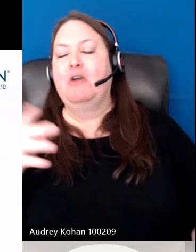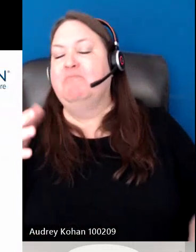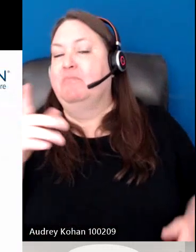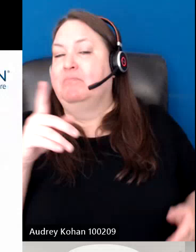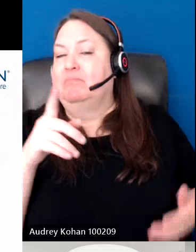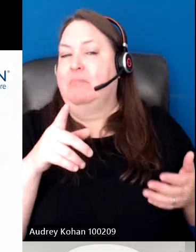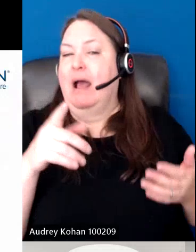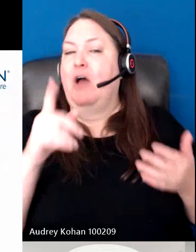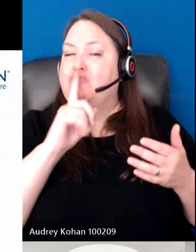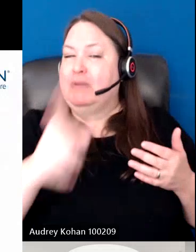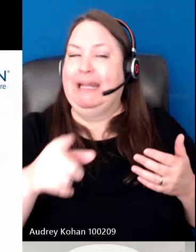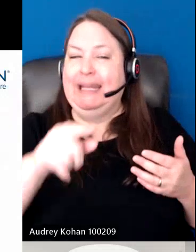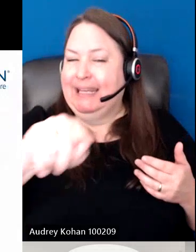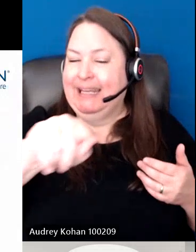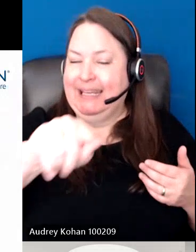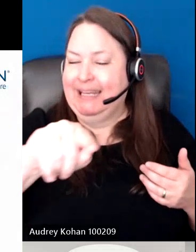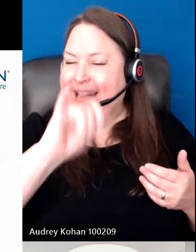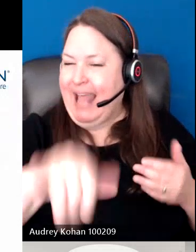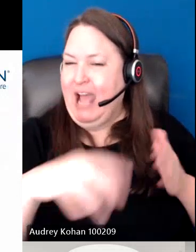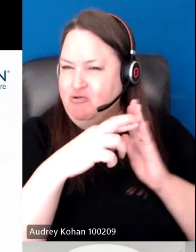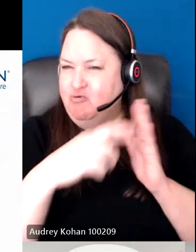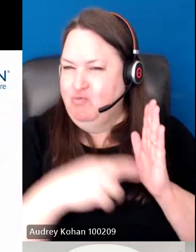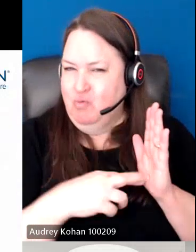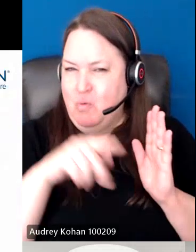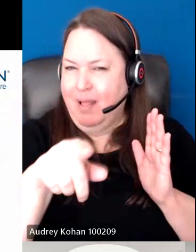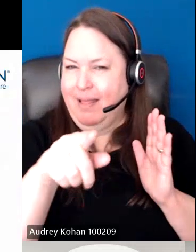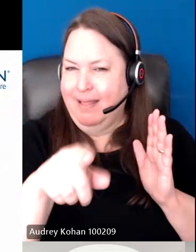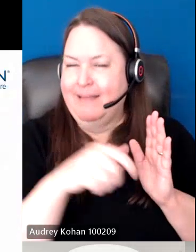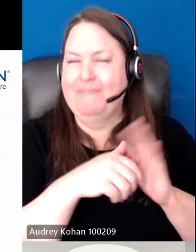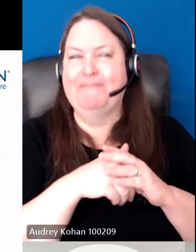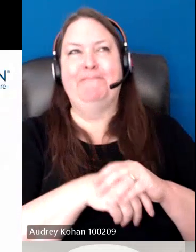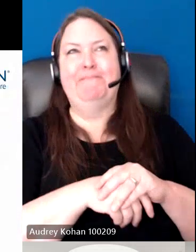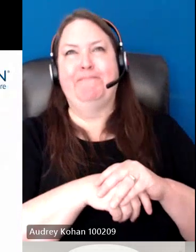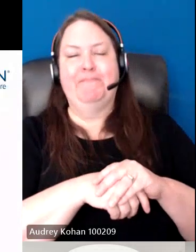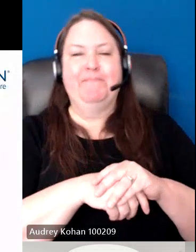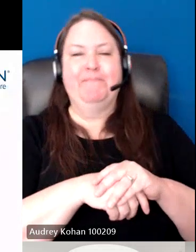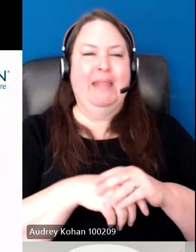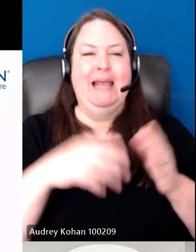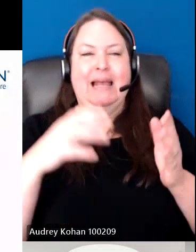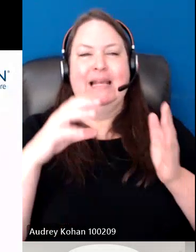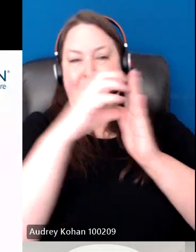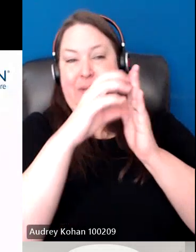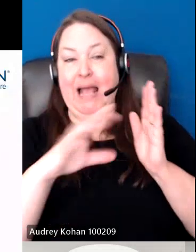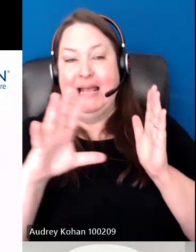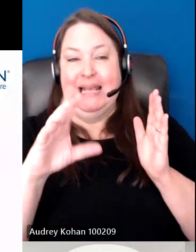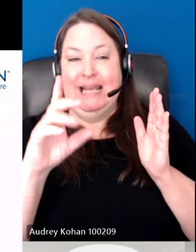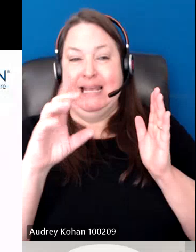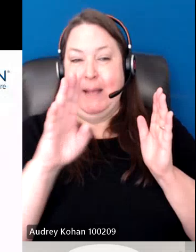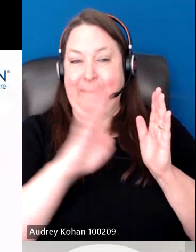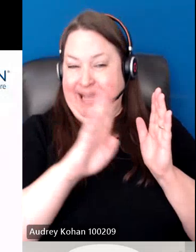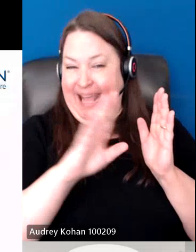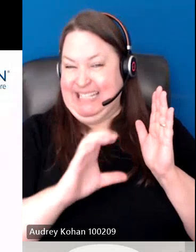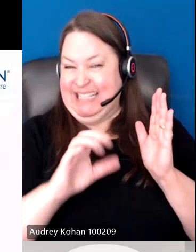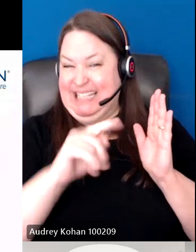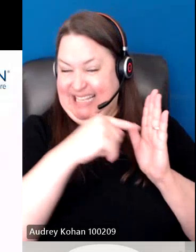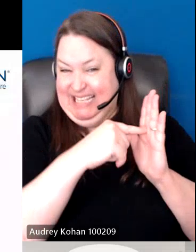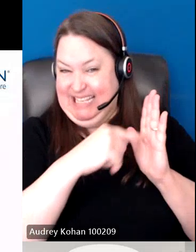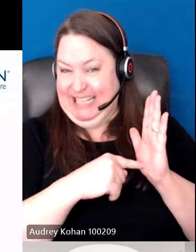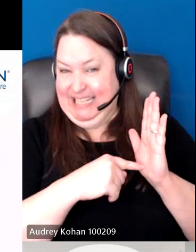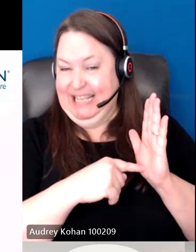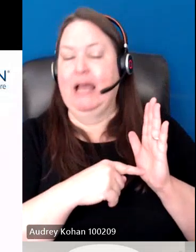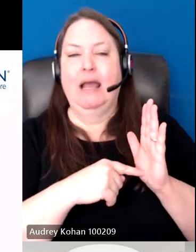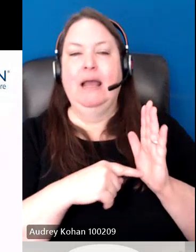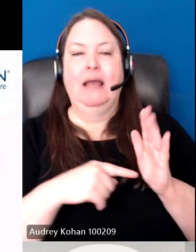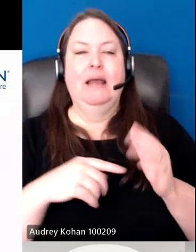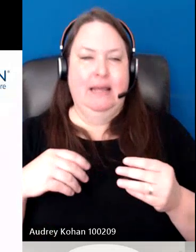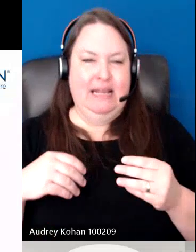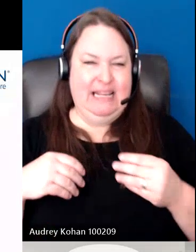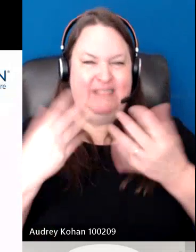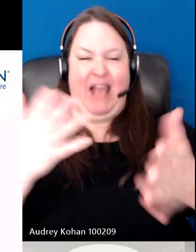and really this regulation is subsection B and subsection C here which imposes an ongoing Duty